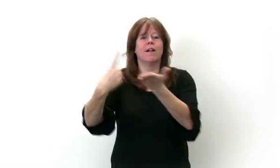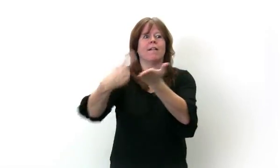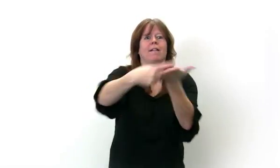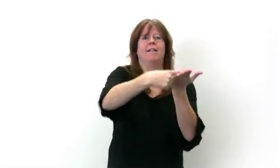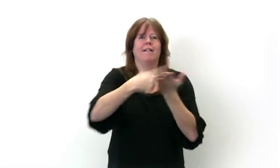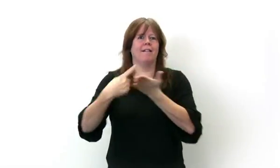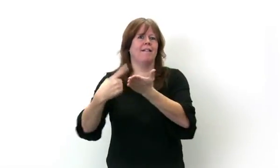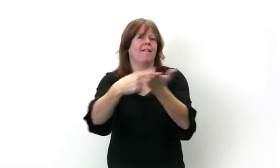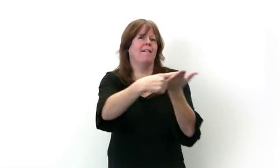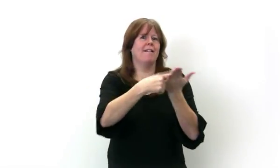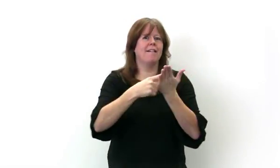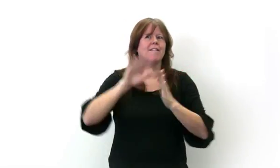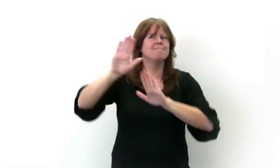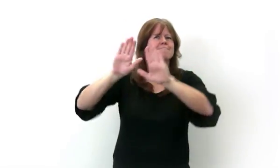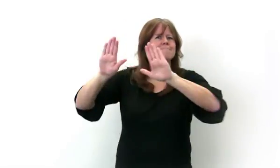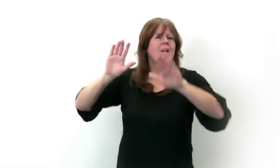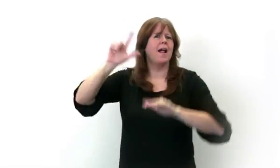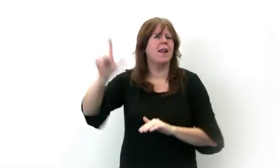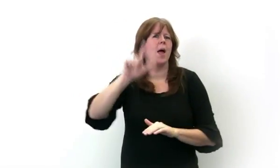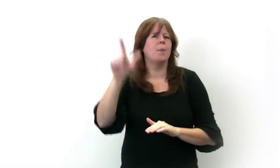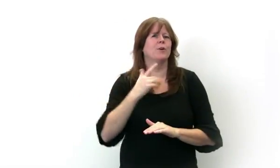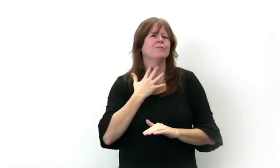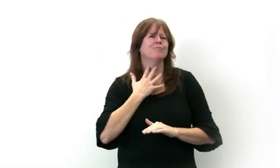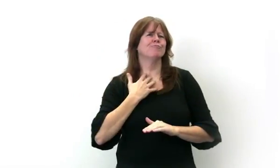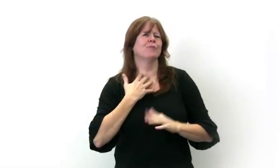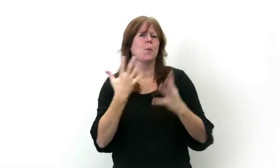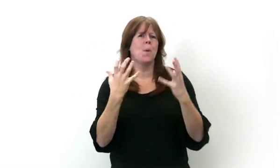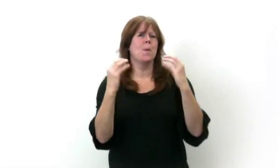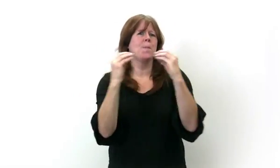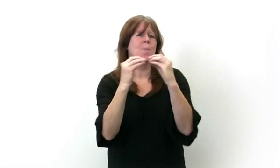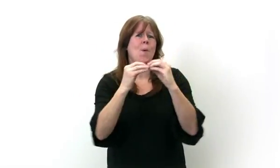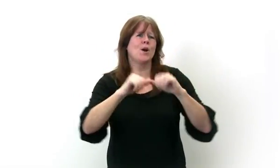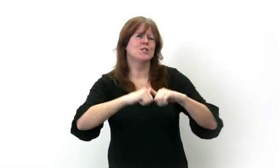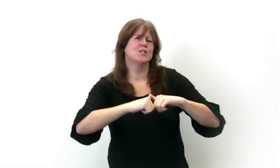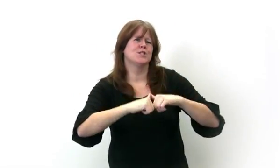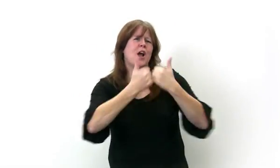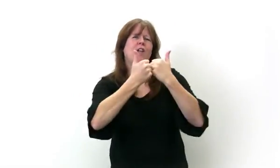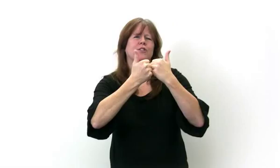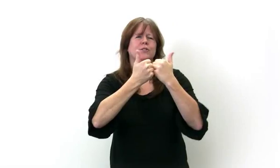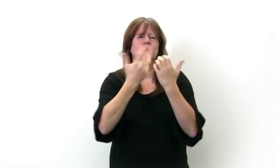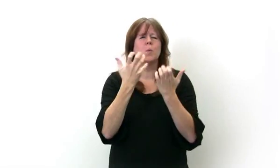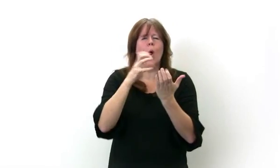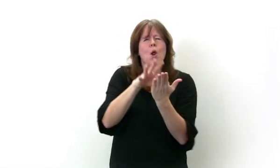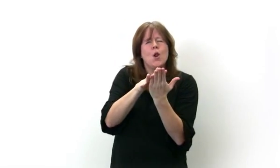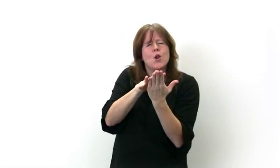you find you want more information about the library,